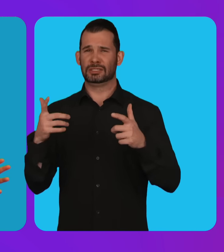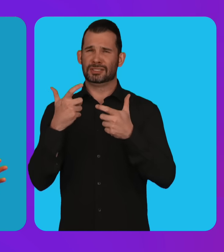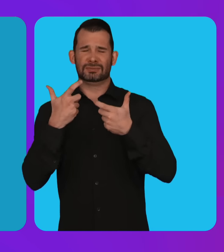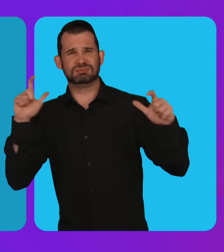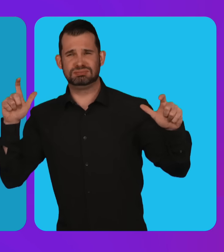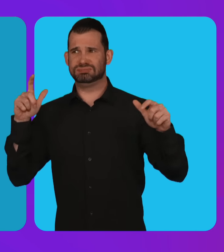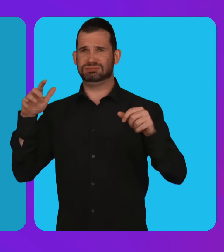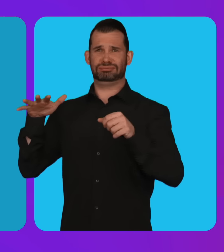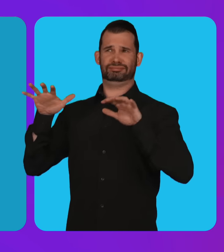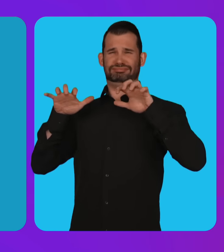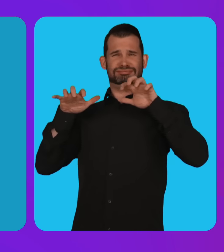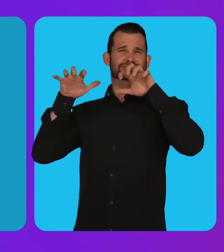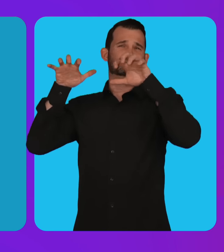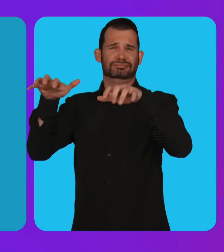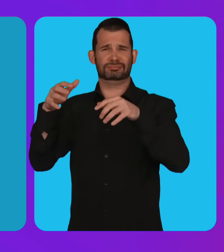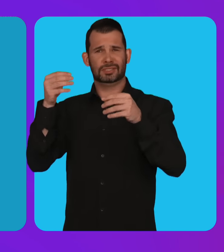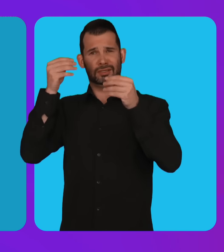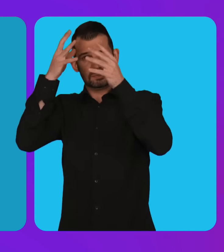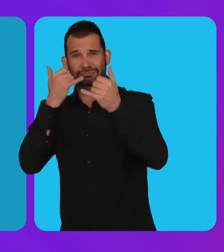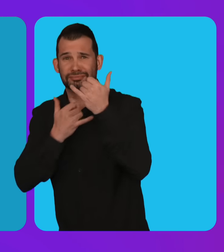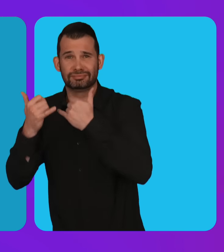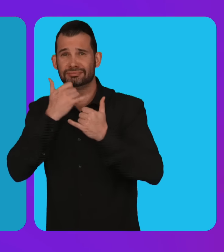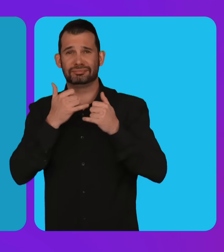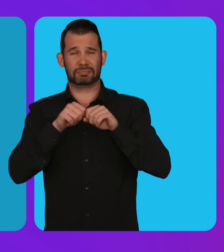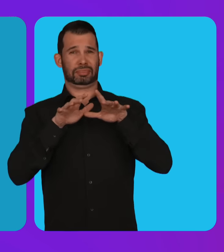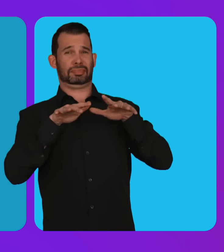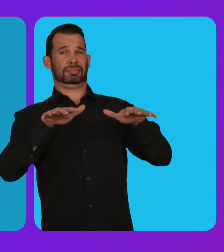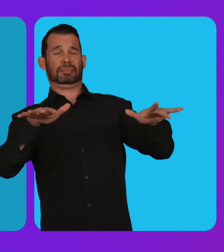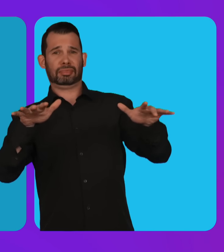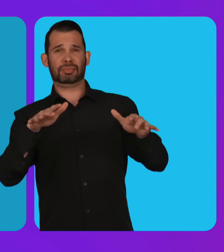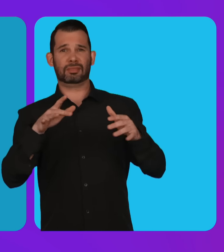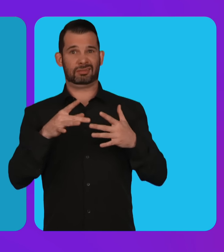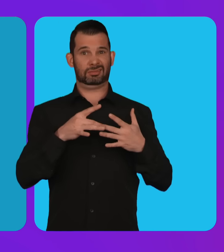and with such a huge portion of disinformation